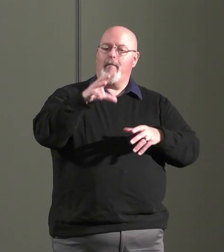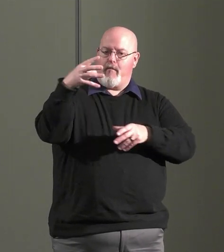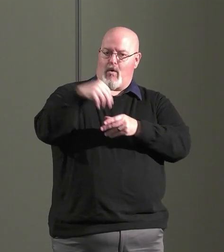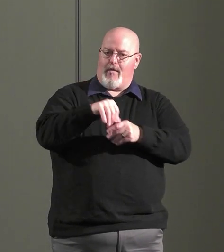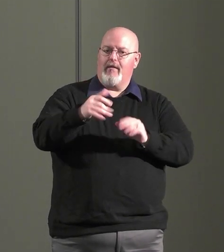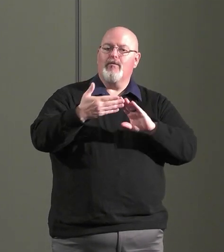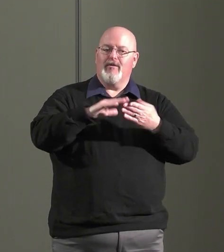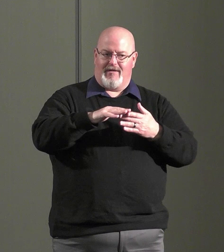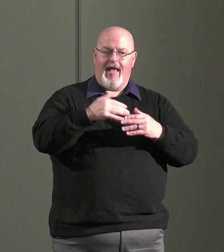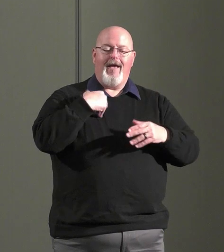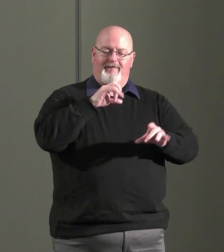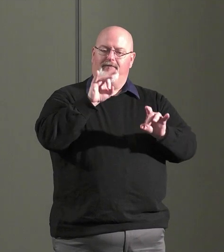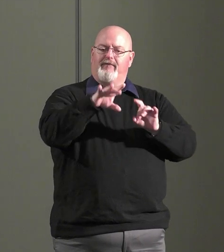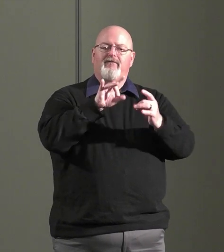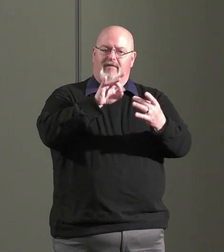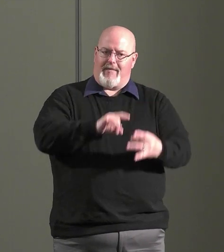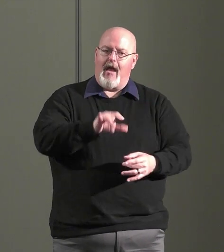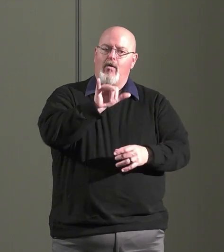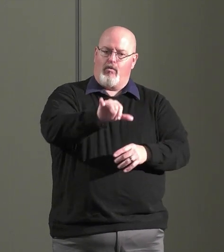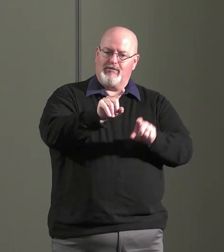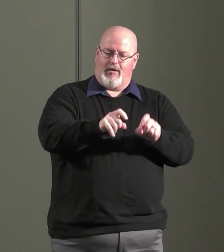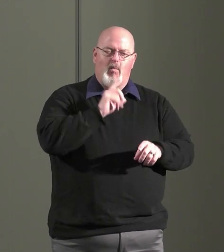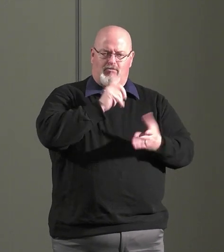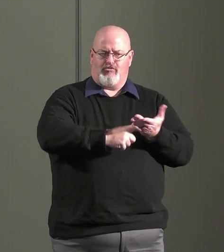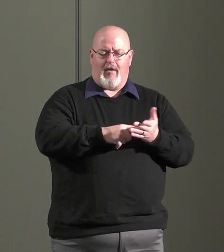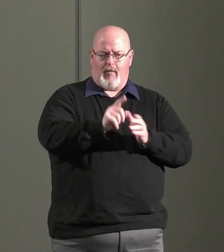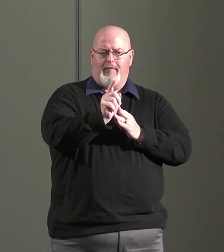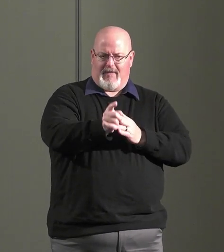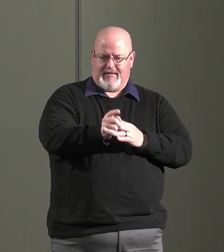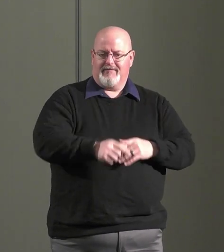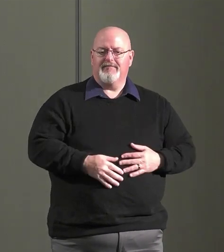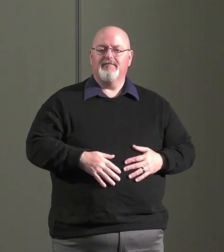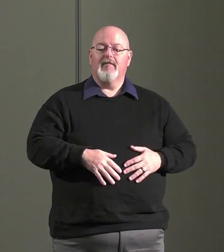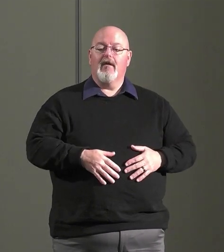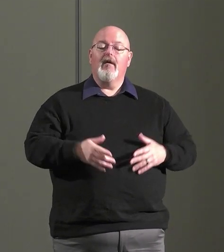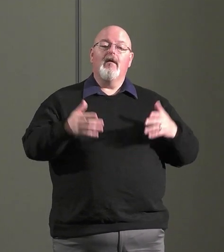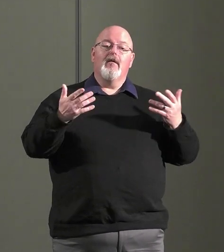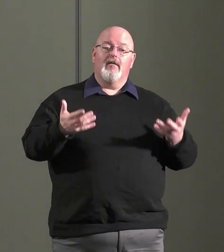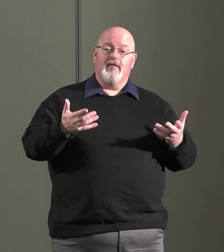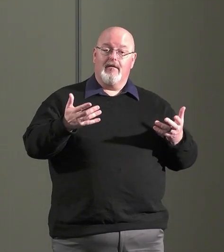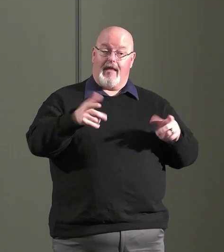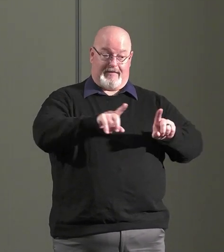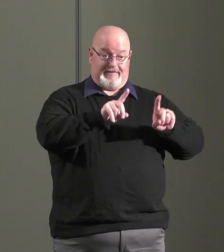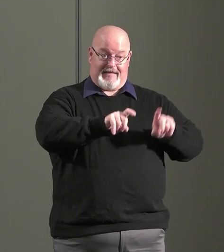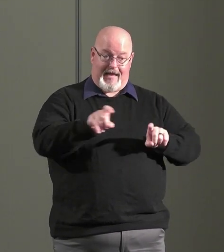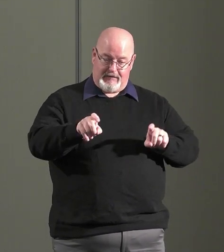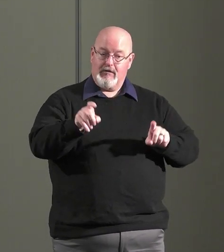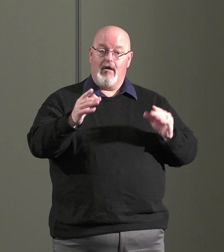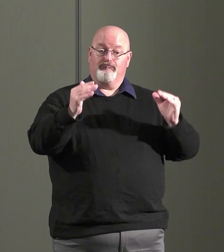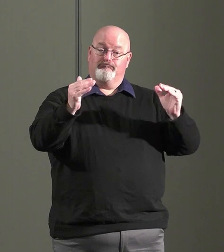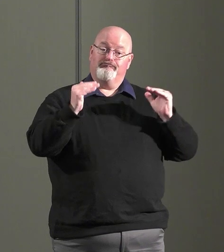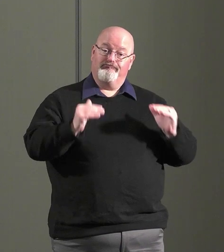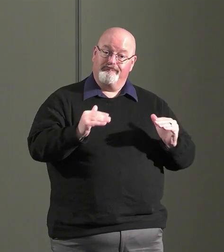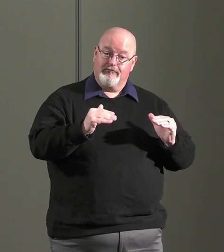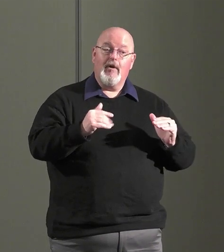on the test. We will talk about that in a minute. And then, you know the tests move on to we tests